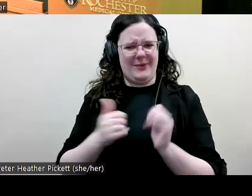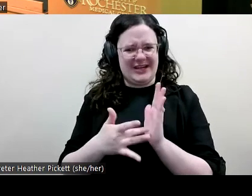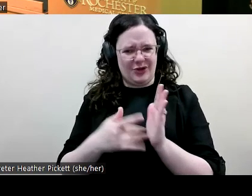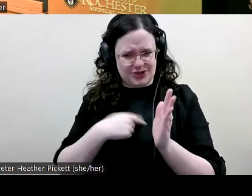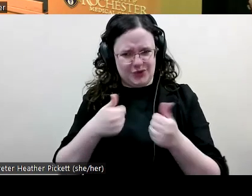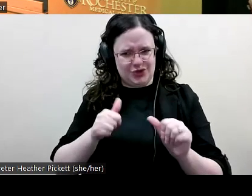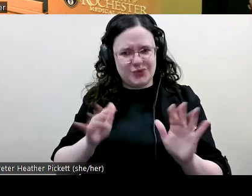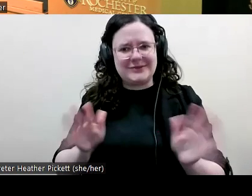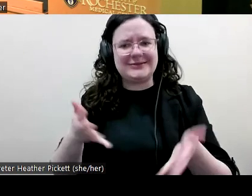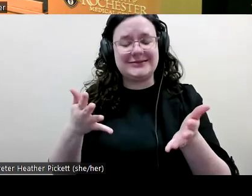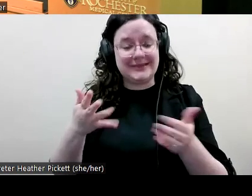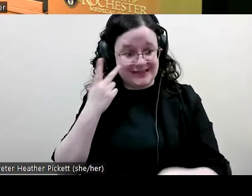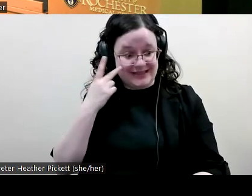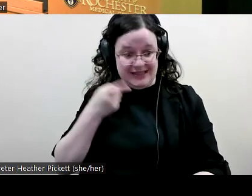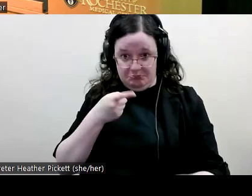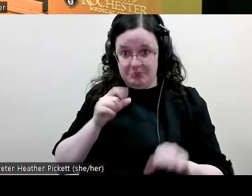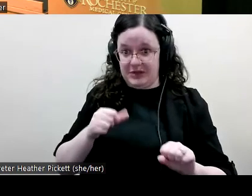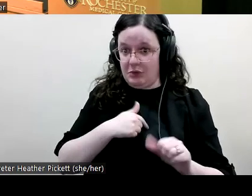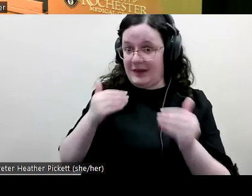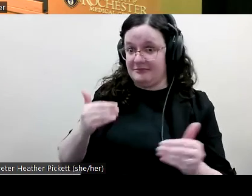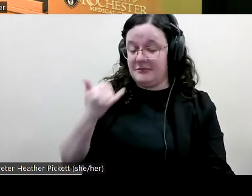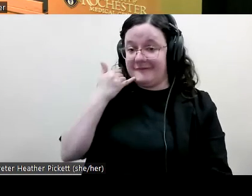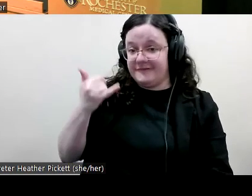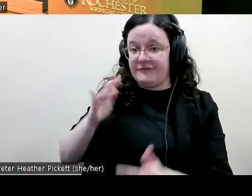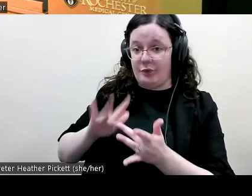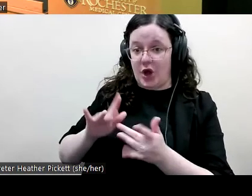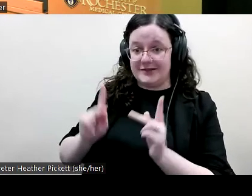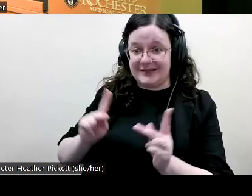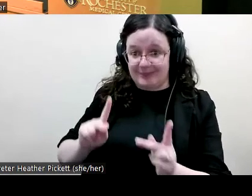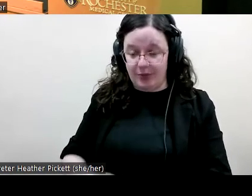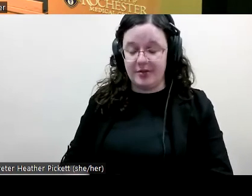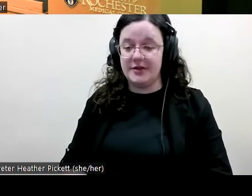people than what they're actually doing what we have seen and and this is something that we didn't